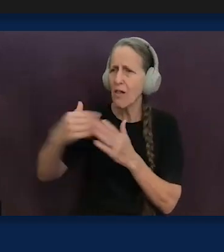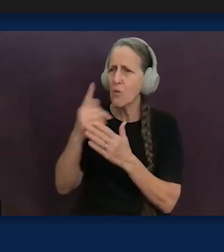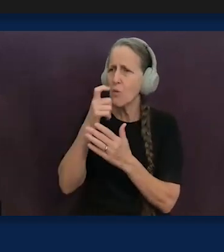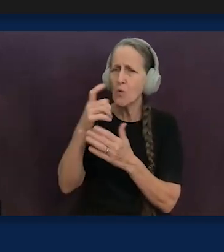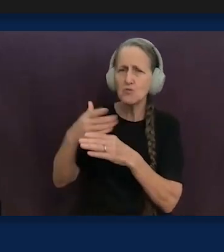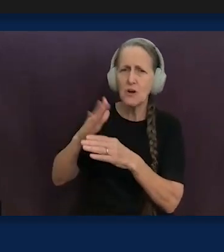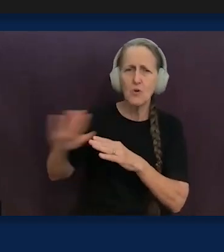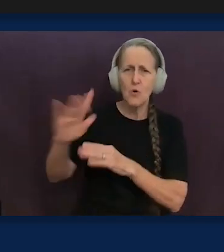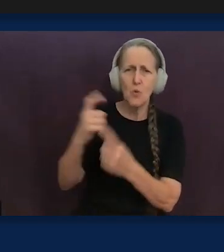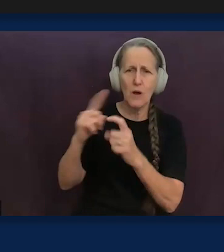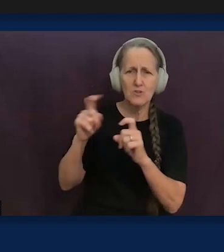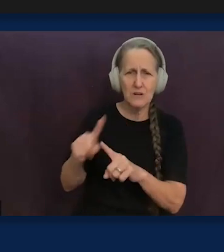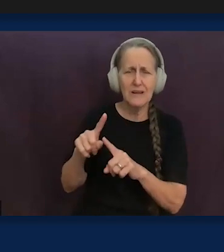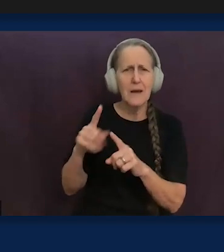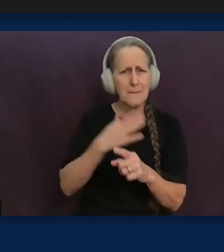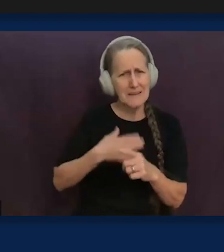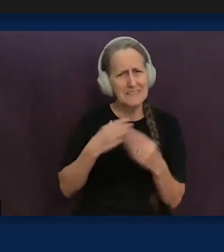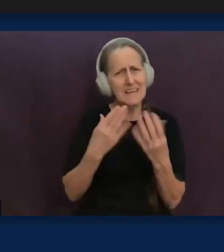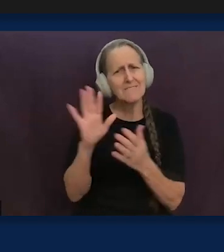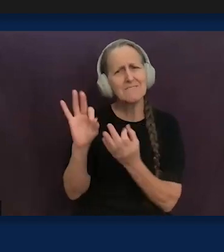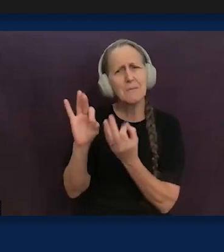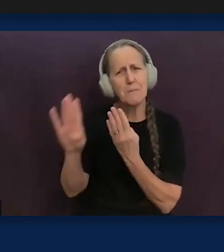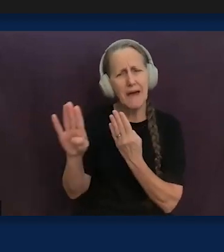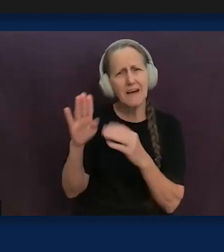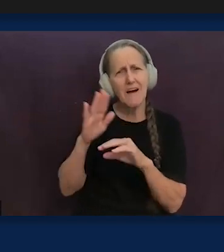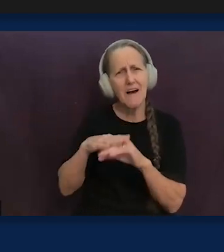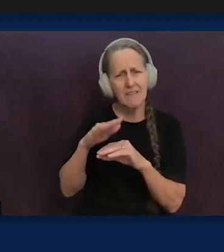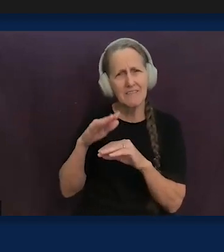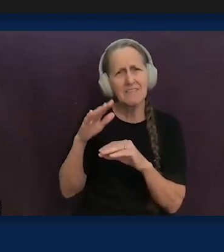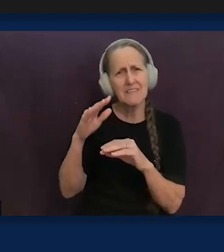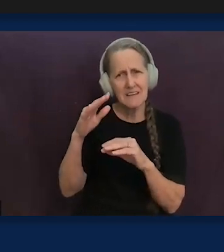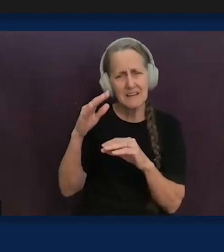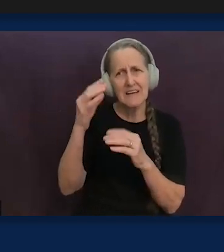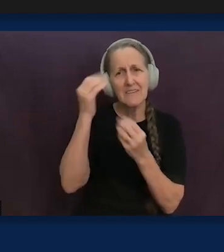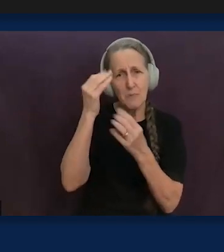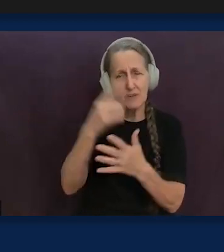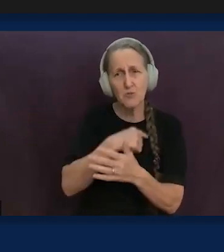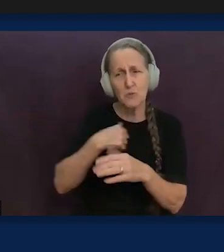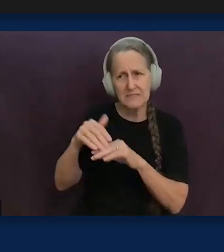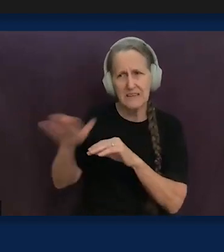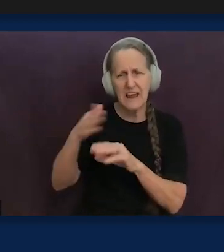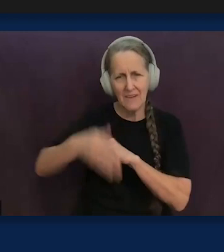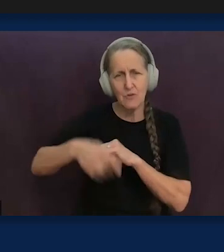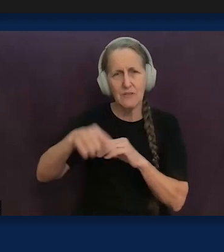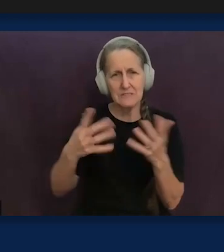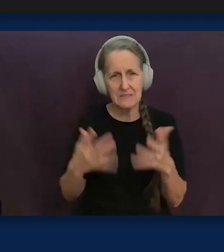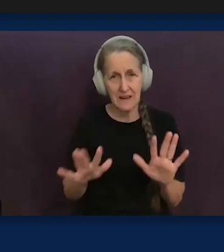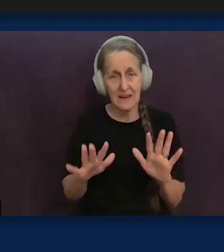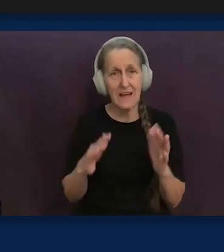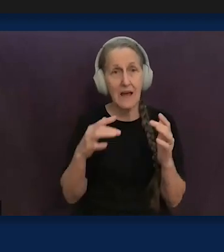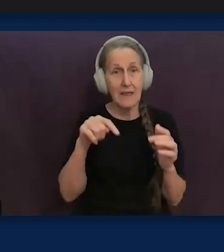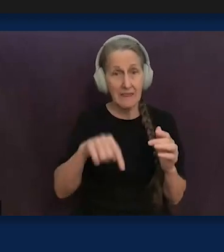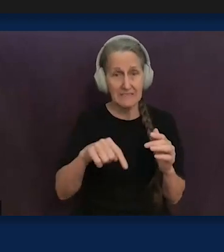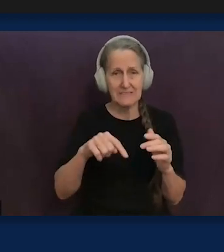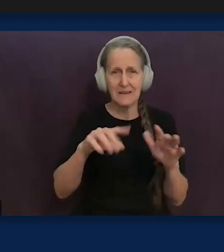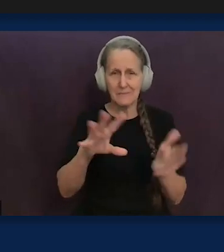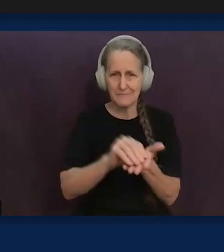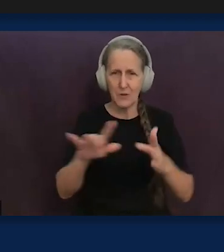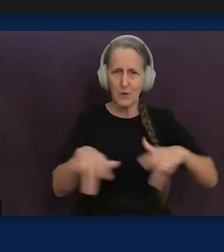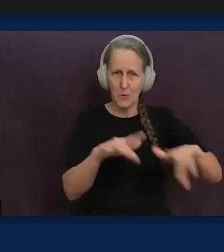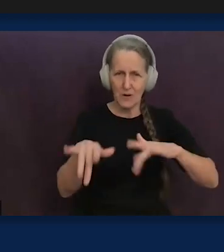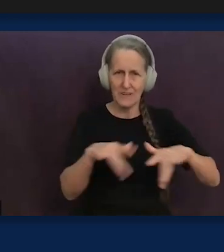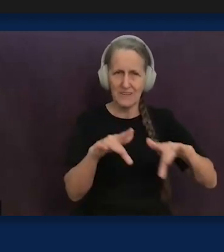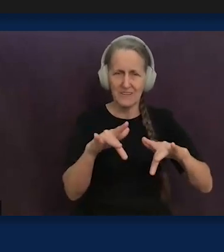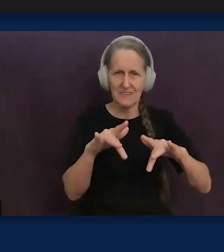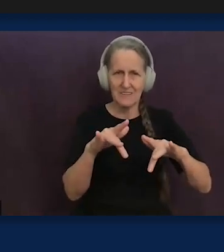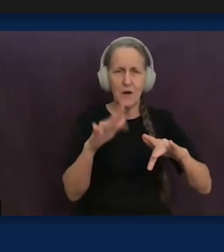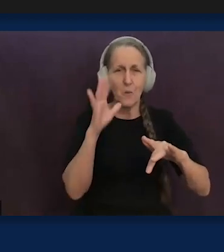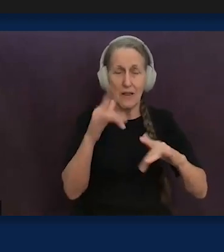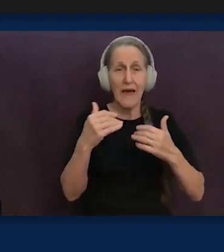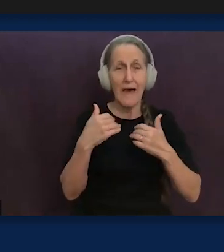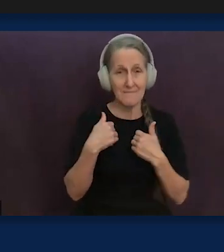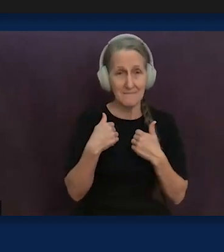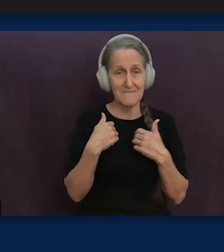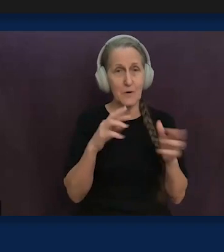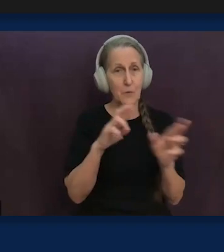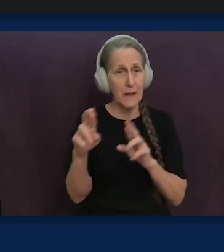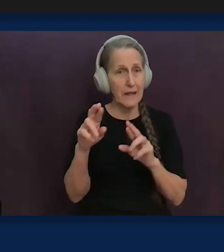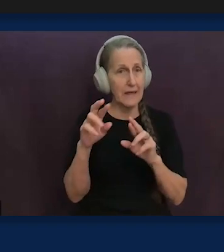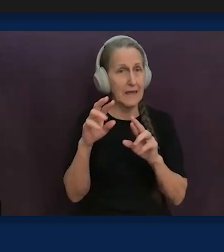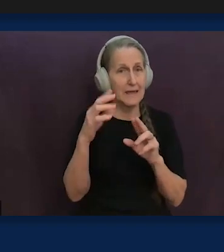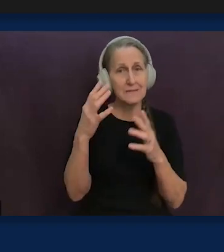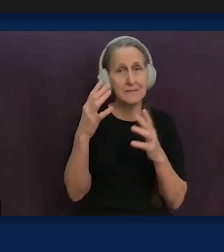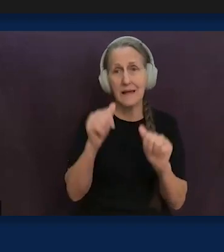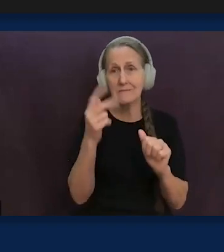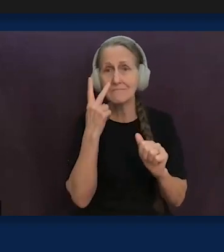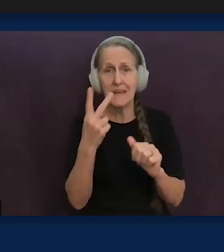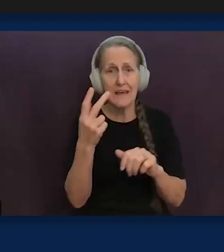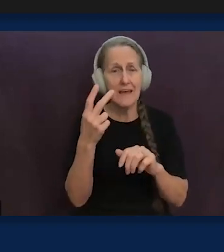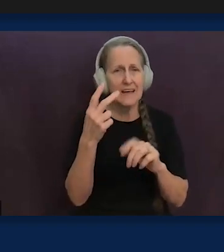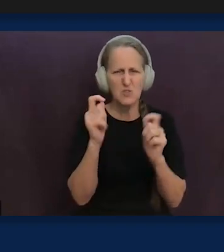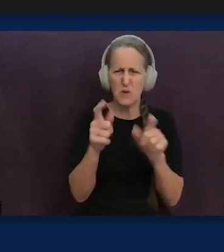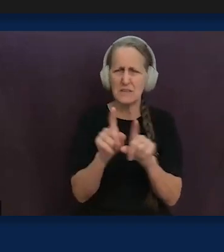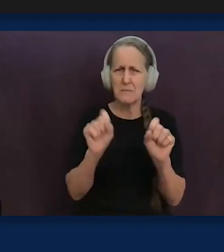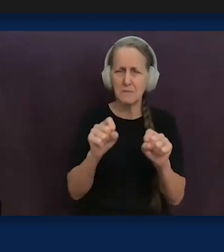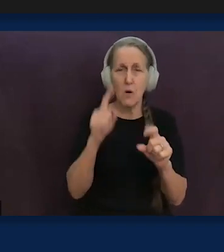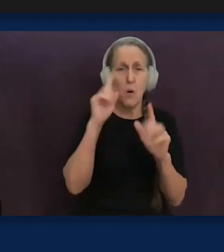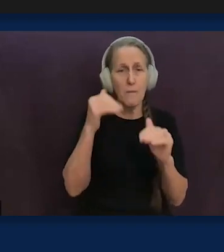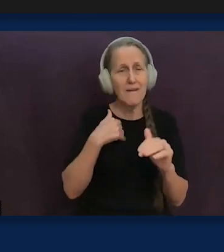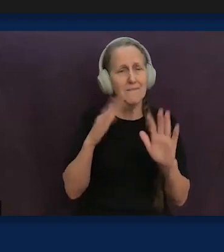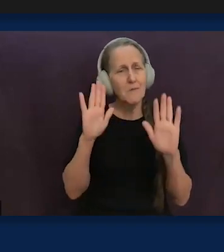So, like I said before, please provide your feedback about the webinar in the Qualtrics survey that you will be receiving after the event, and thus event is being recorded. So, the recording and presentation slides will be made available and accessible as soon as possible. I hope you have a great rest of your day, everyone.